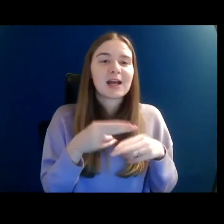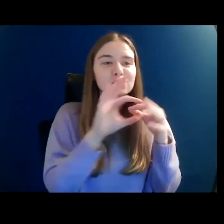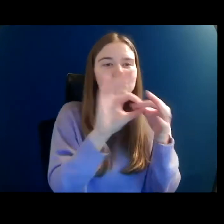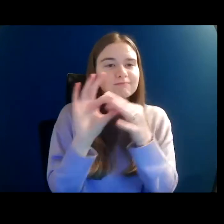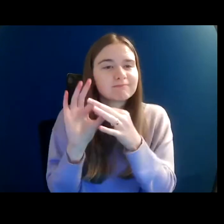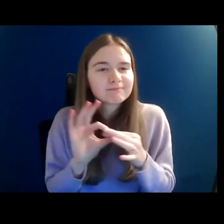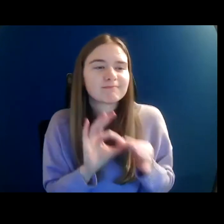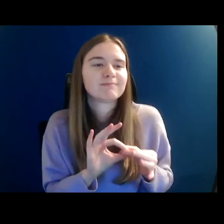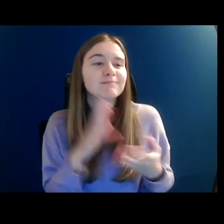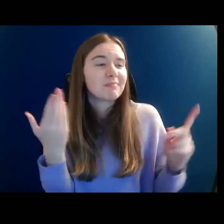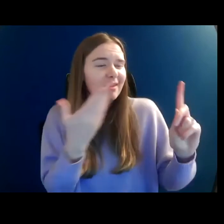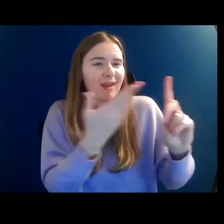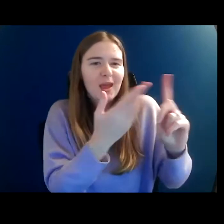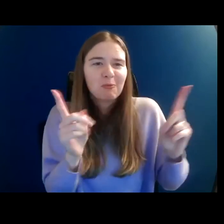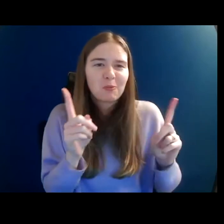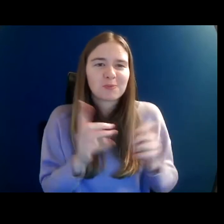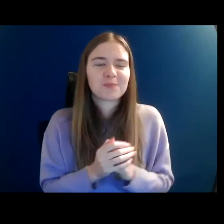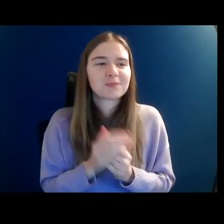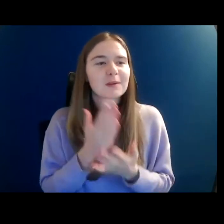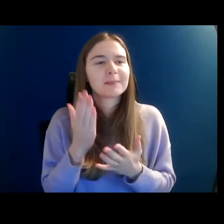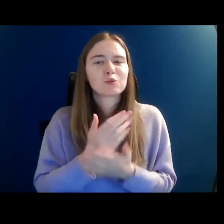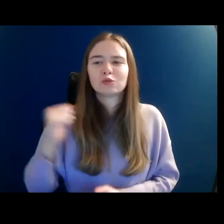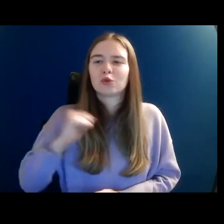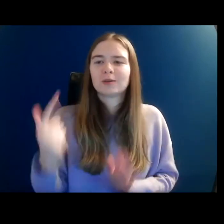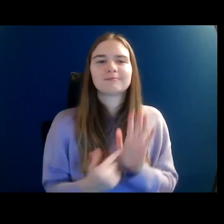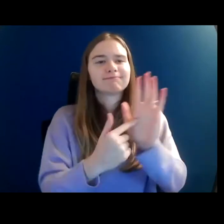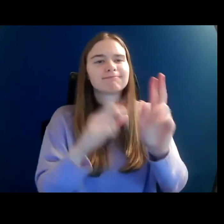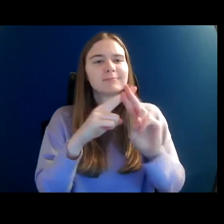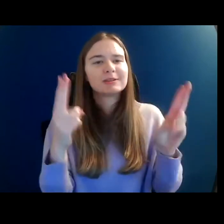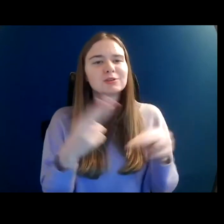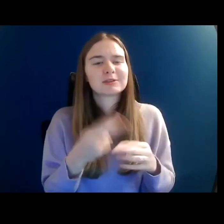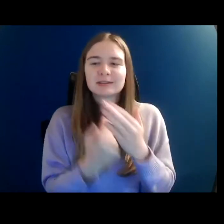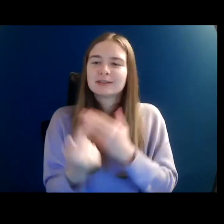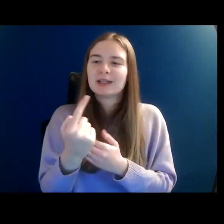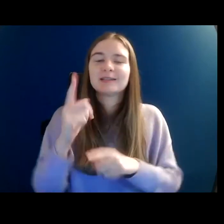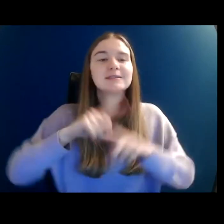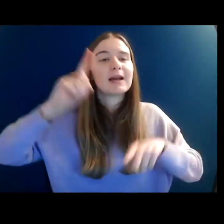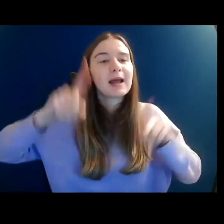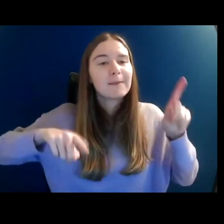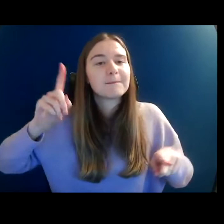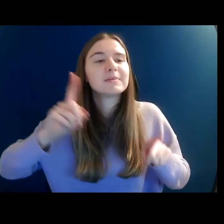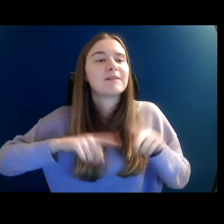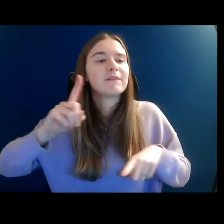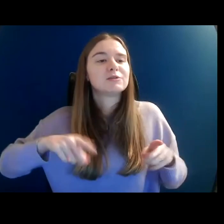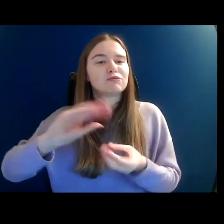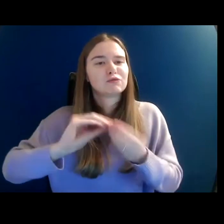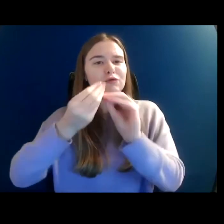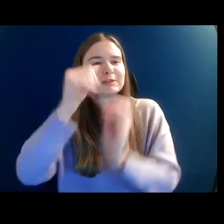The aim of all this is to position Scotland internationally as a distinct, dynamic and diverse center for creative excellence,